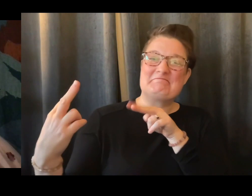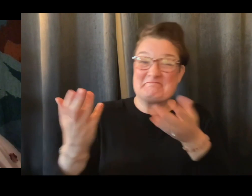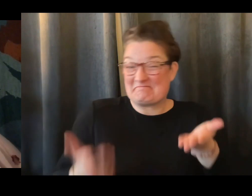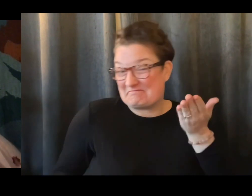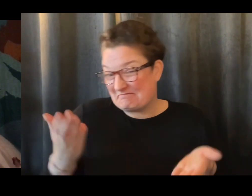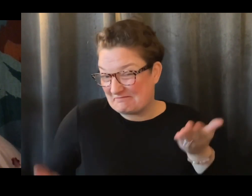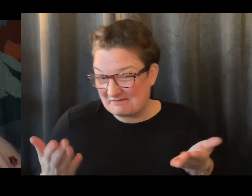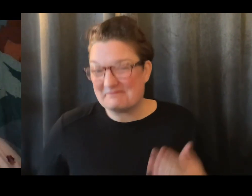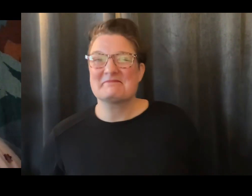We're in this together.